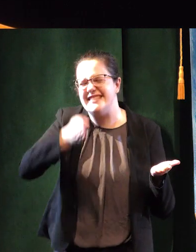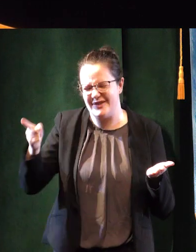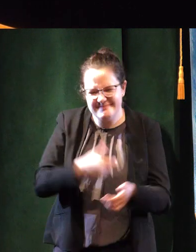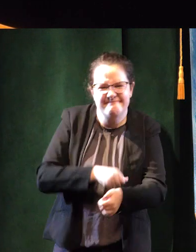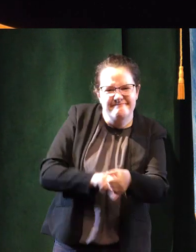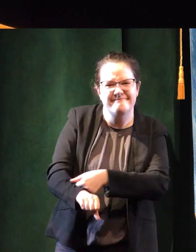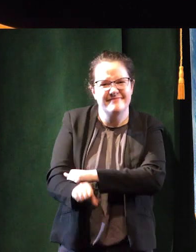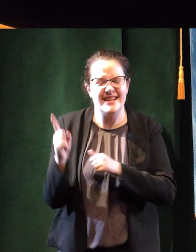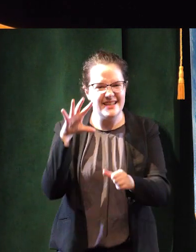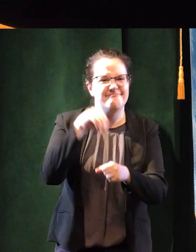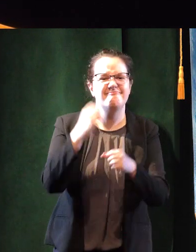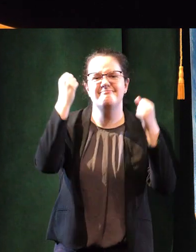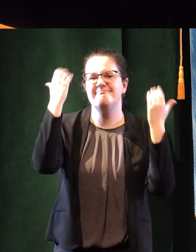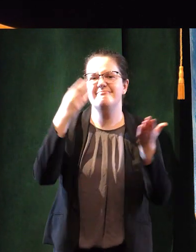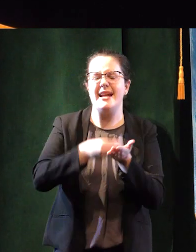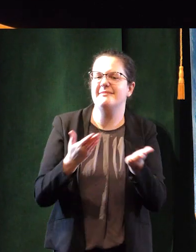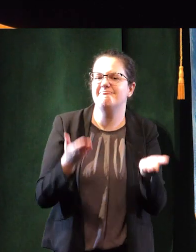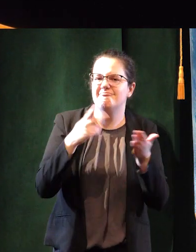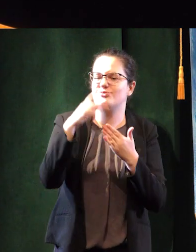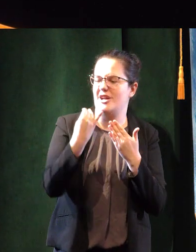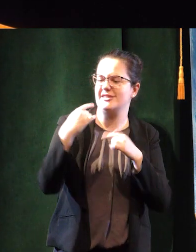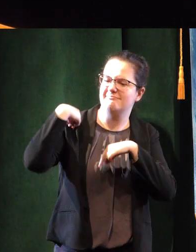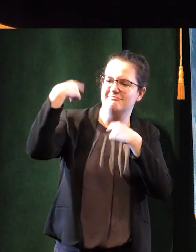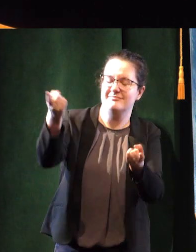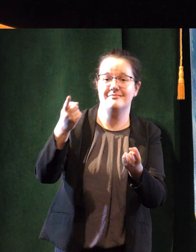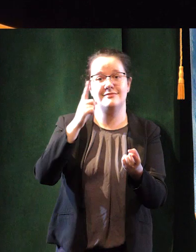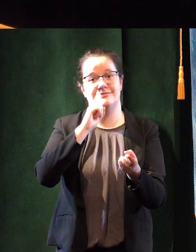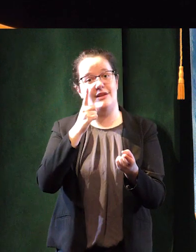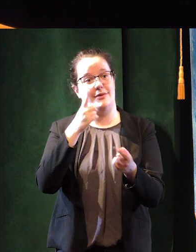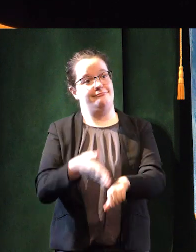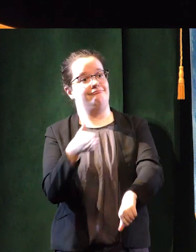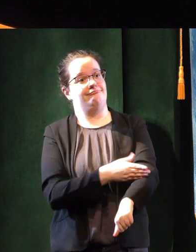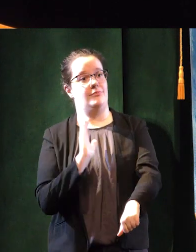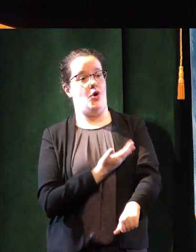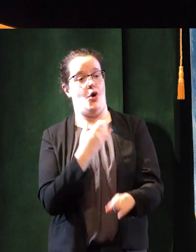greatly enhanced GCC's campus enriched the college culture and empower our many